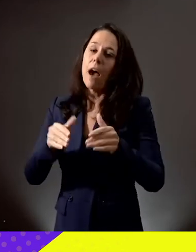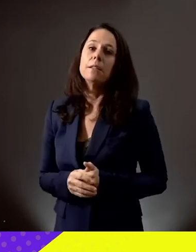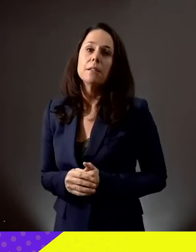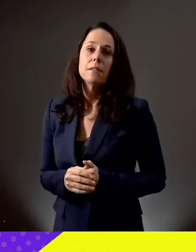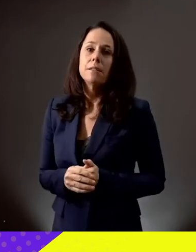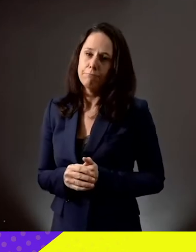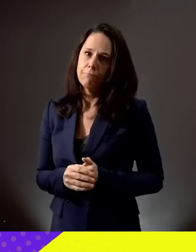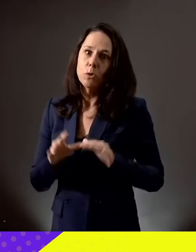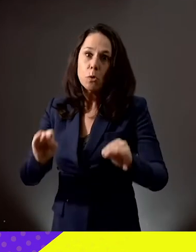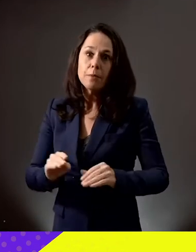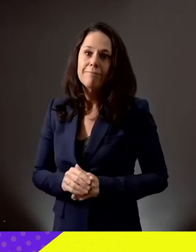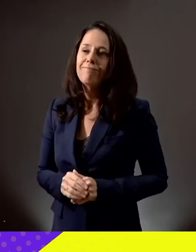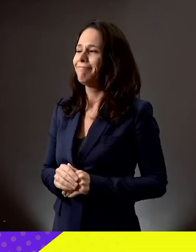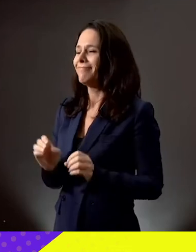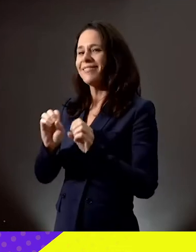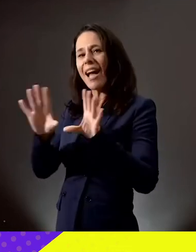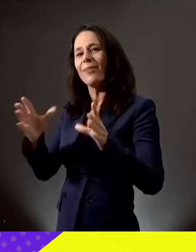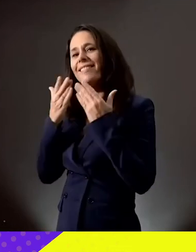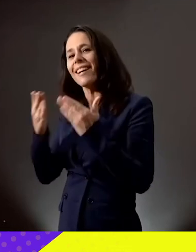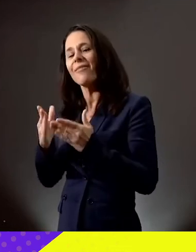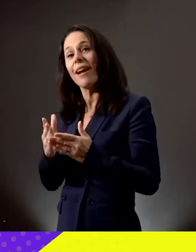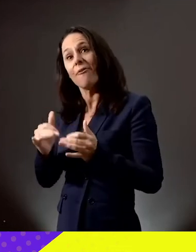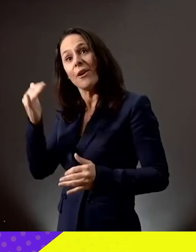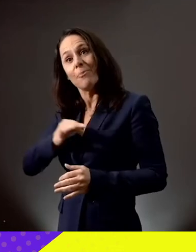Great. Thank you. Have fun today, Naomi. -Thanks.